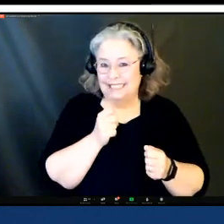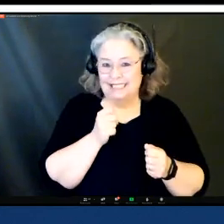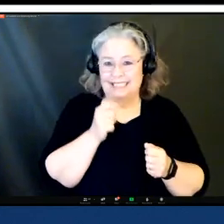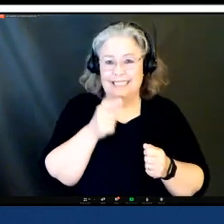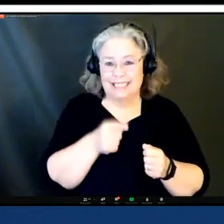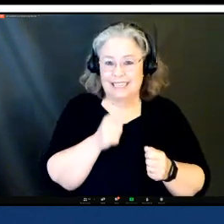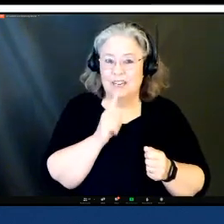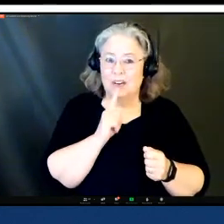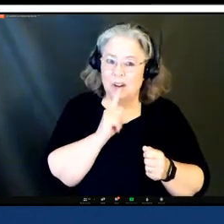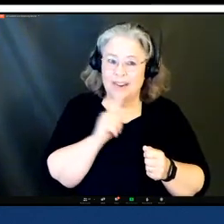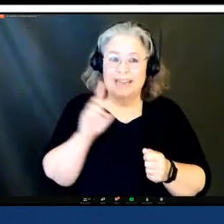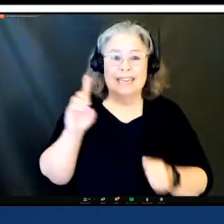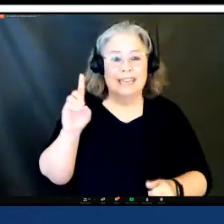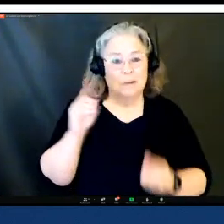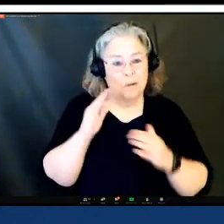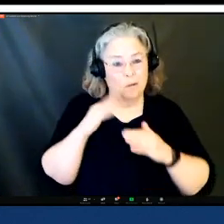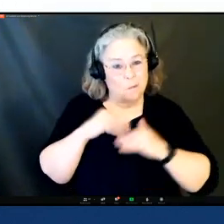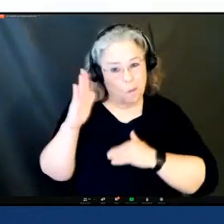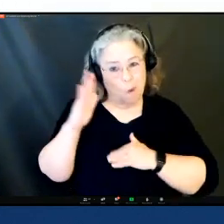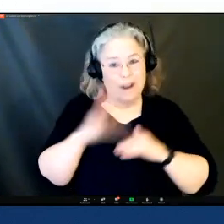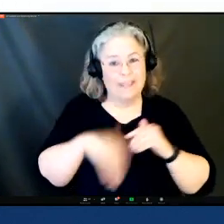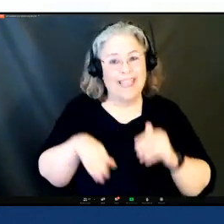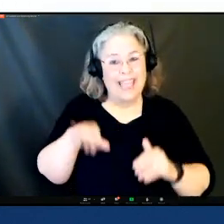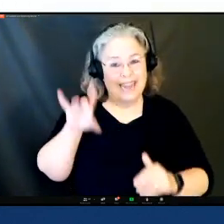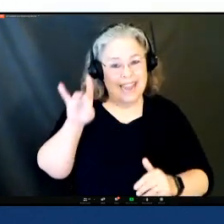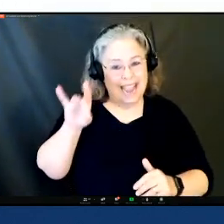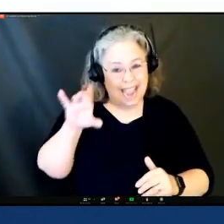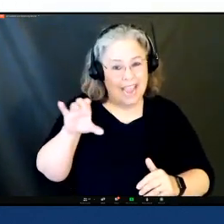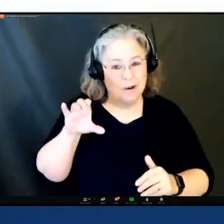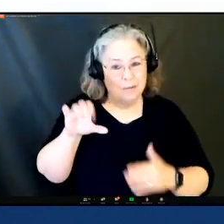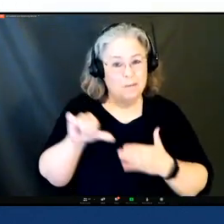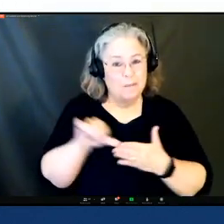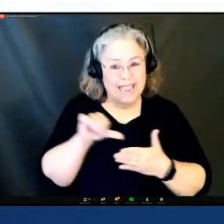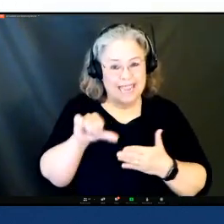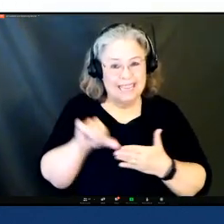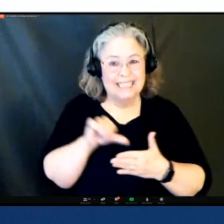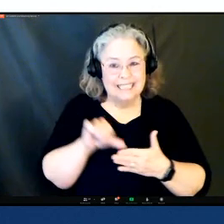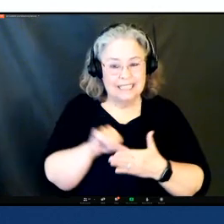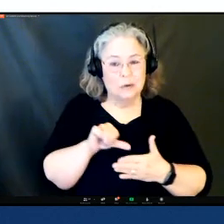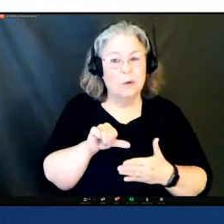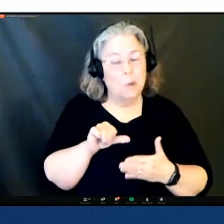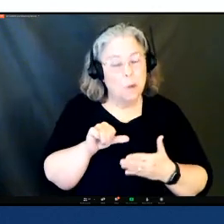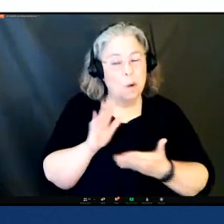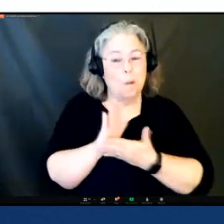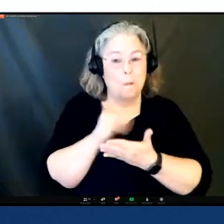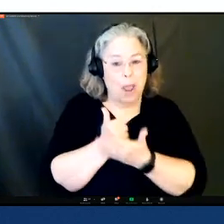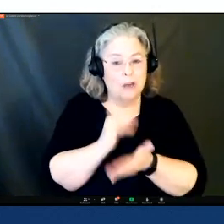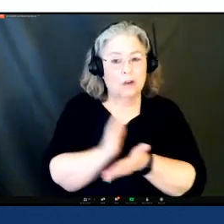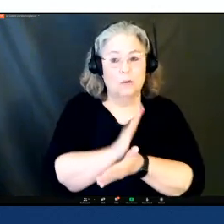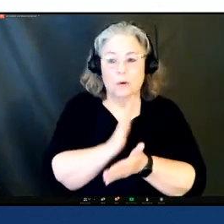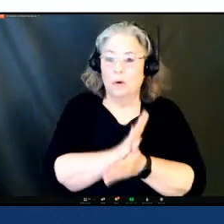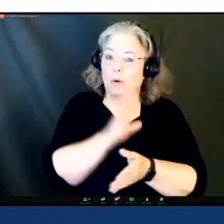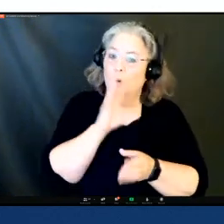more than 800 pages, so more than 800 pages you can see that the budget document includes a wealth of detail.